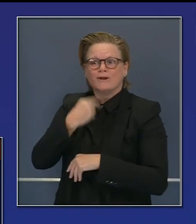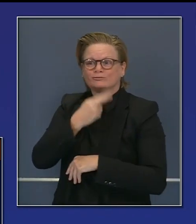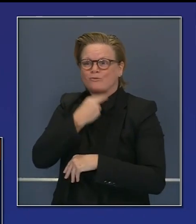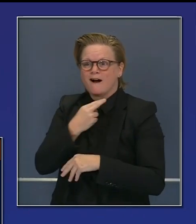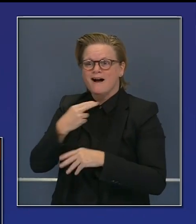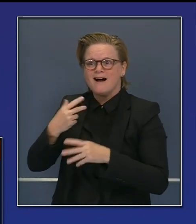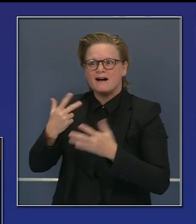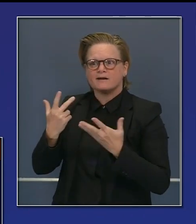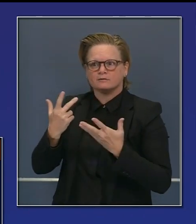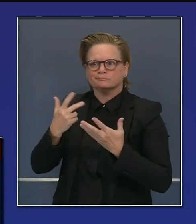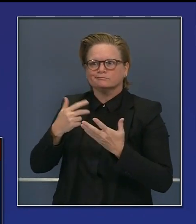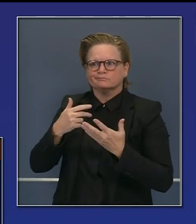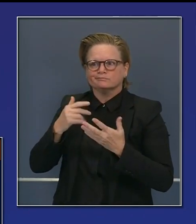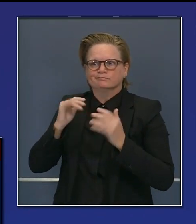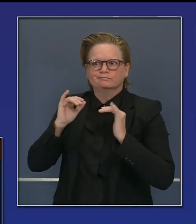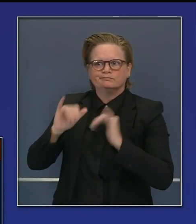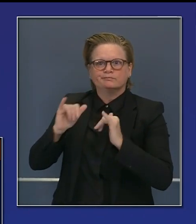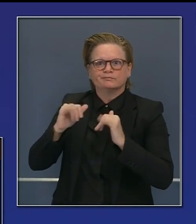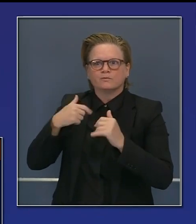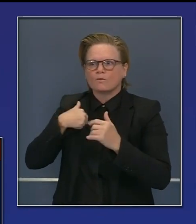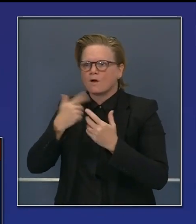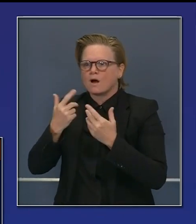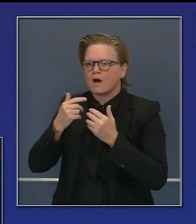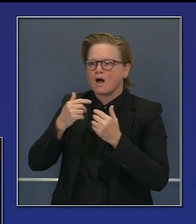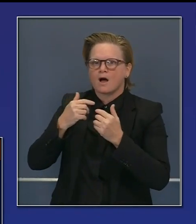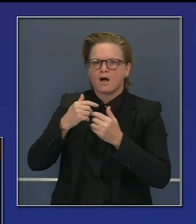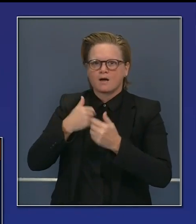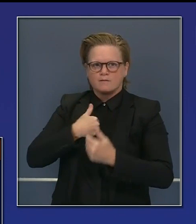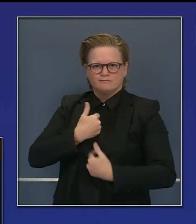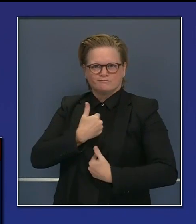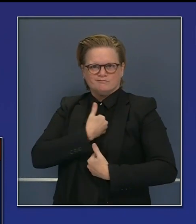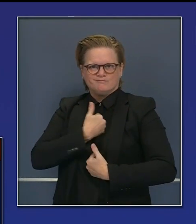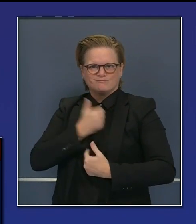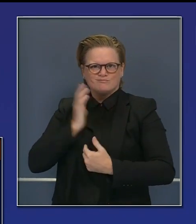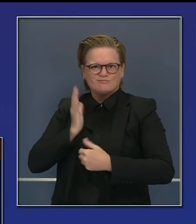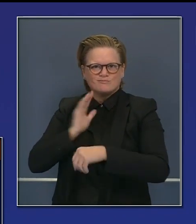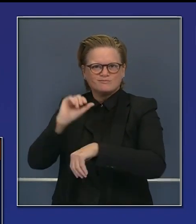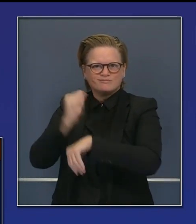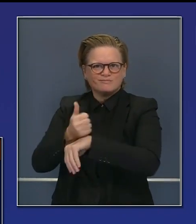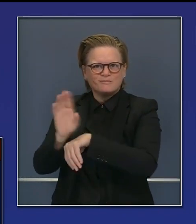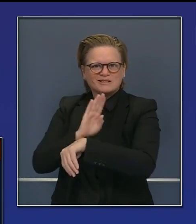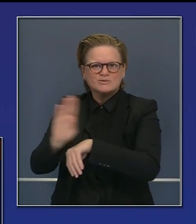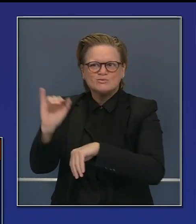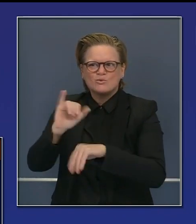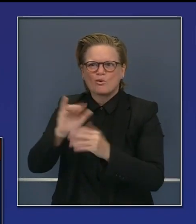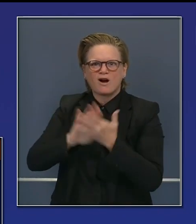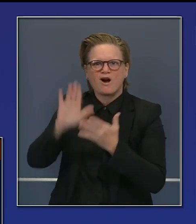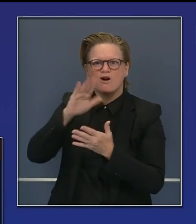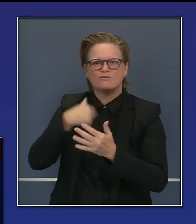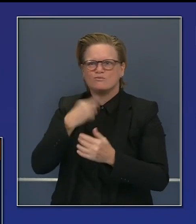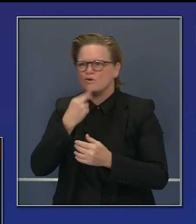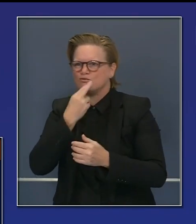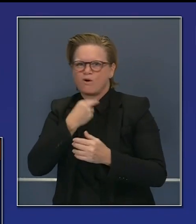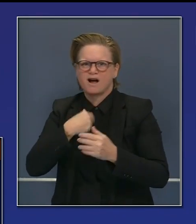IS A RESTAURANT OR MYSELF, SOMEONE WHO QUITE LITERALLY STARTED OUT OF COLLEGE, OPENING A SMALL RETAIL BUSINESS AND